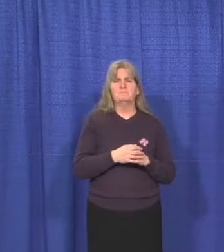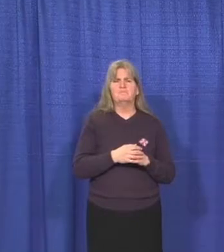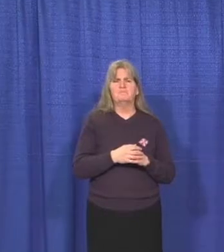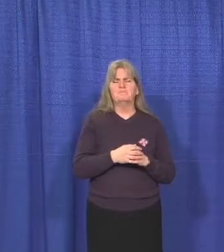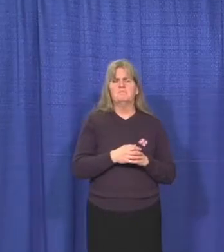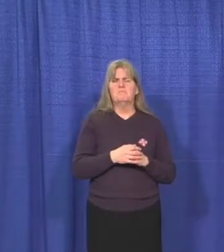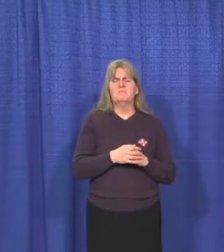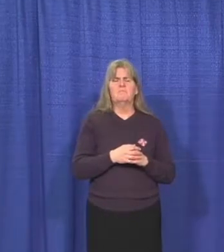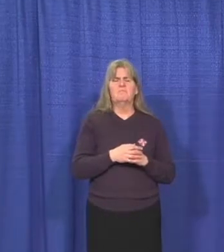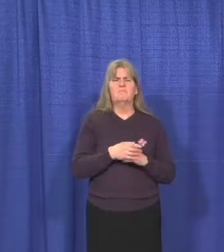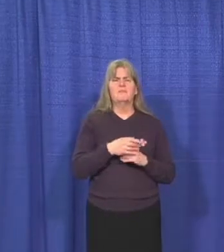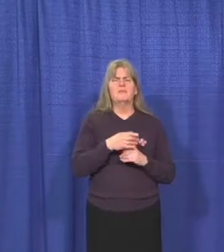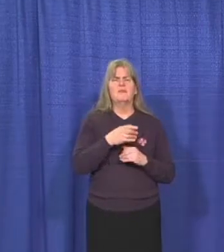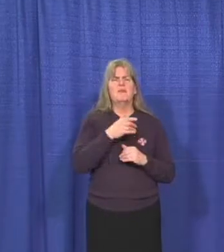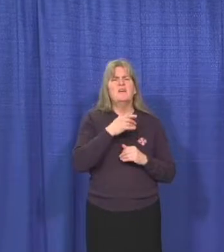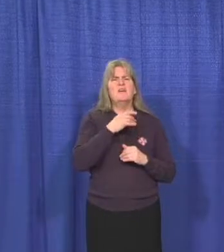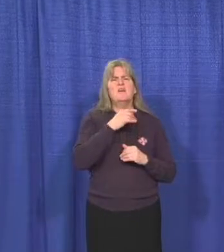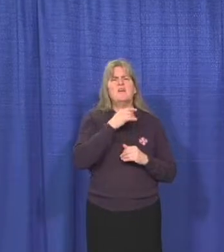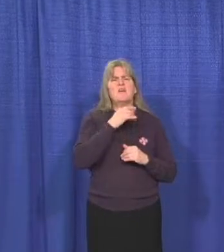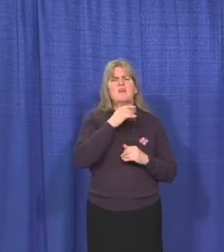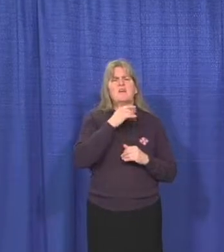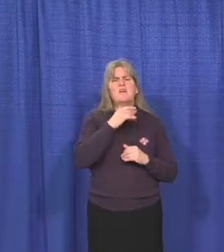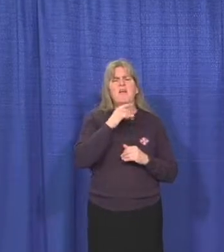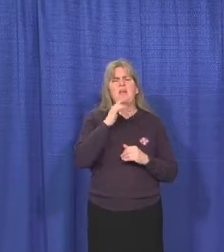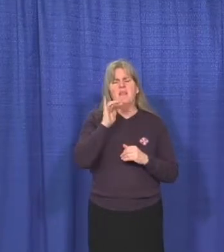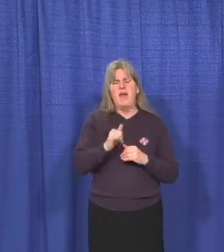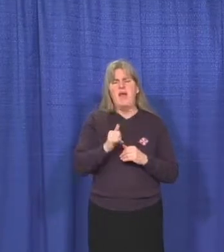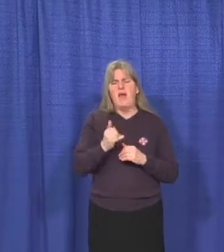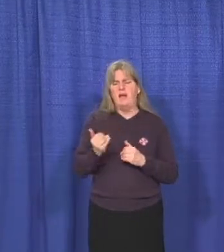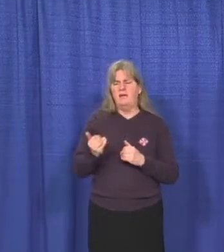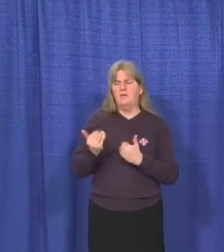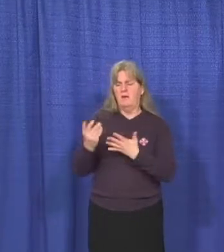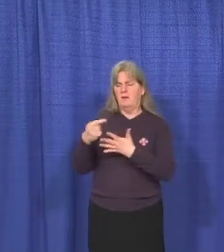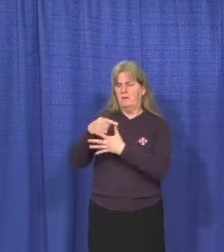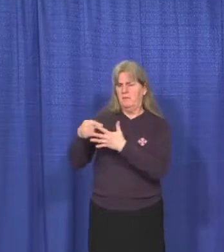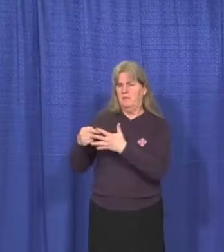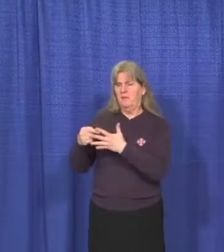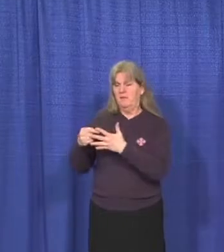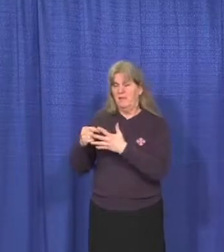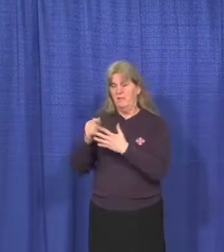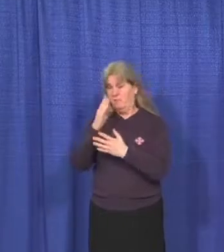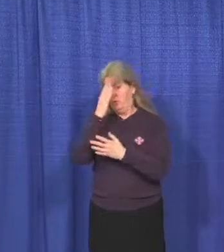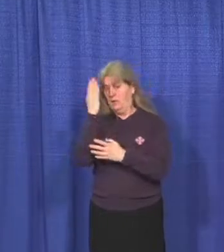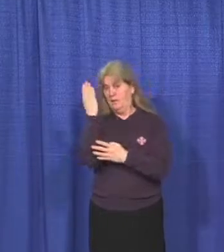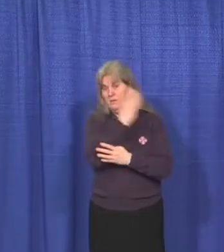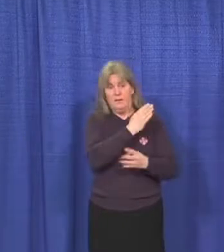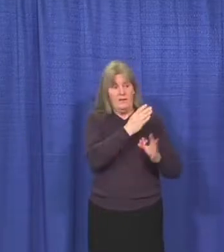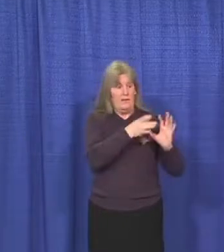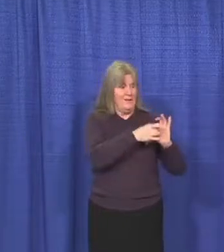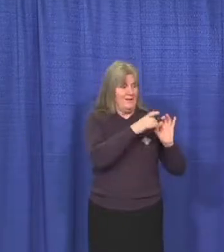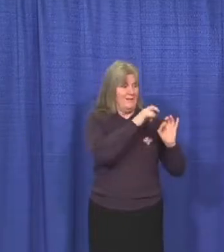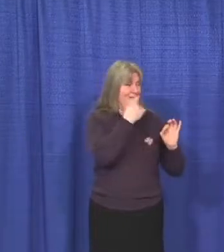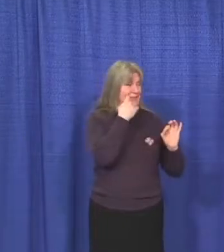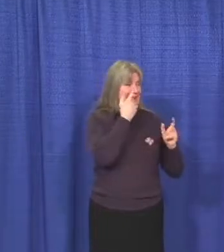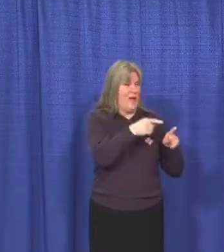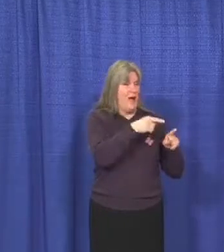It's not, I would say, directly related to these recent cases.